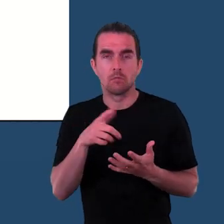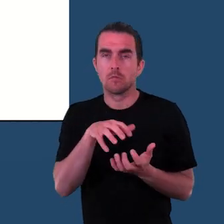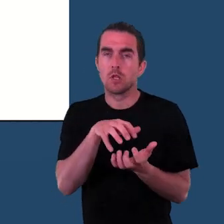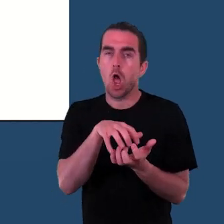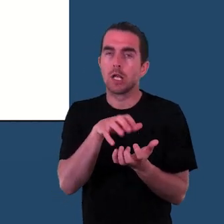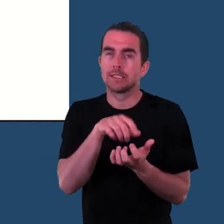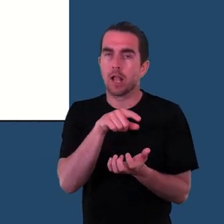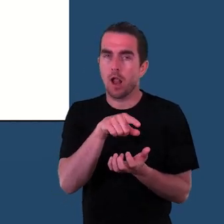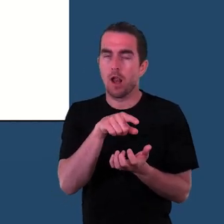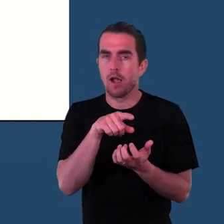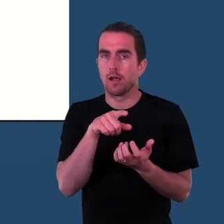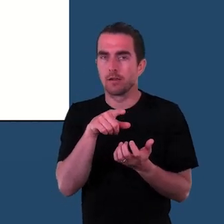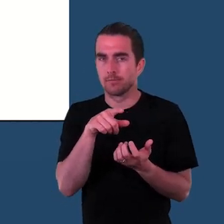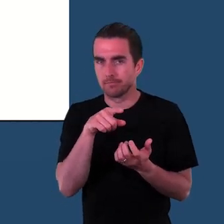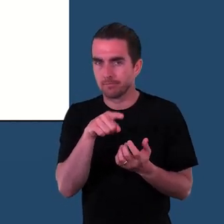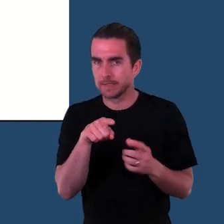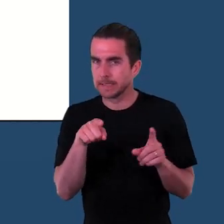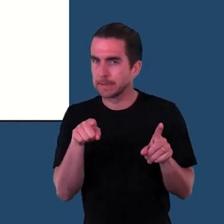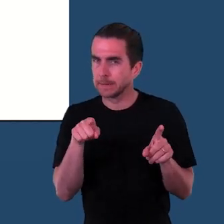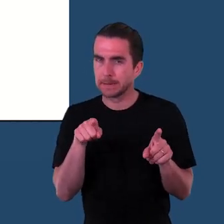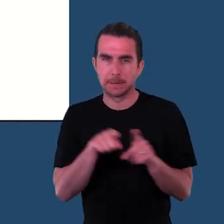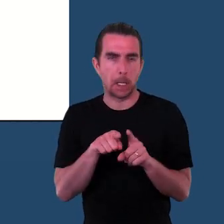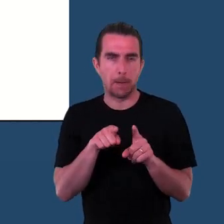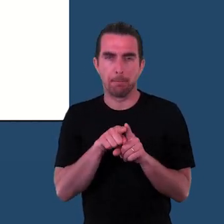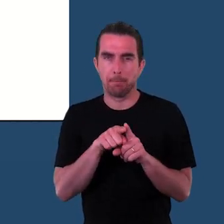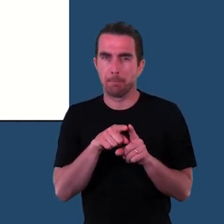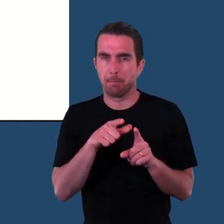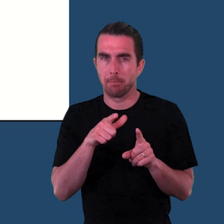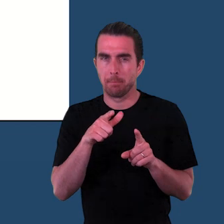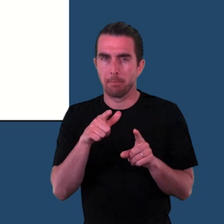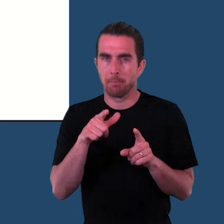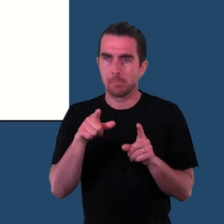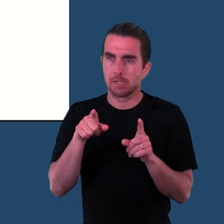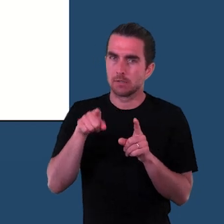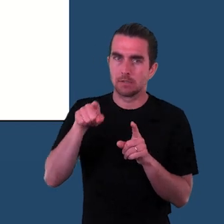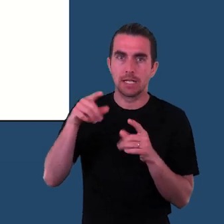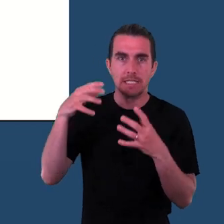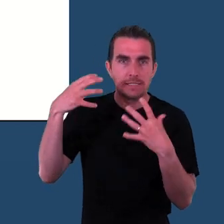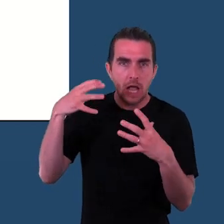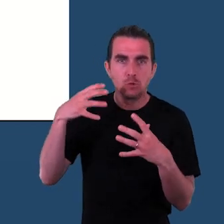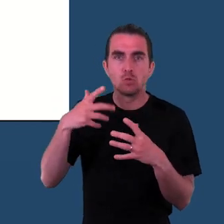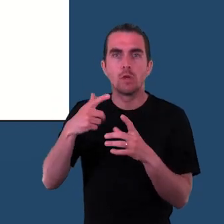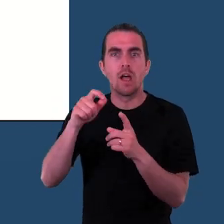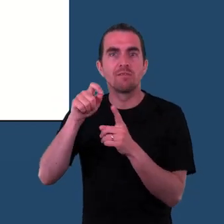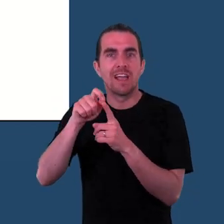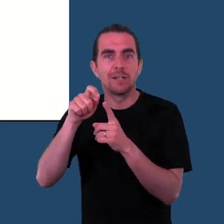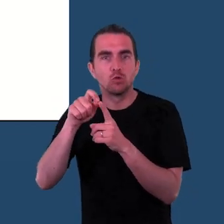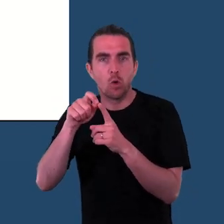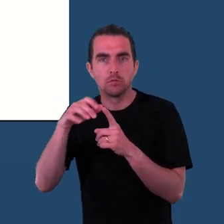But yeah, they, crocodiles are found in the same group as dinosaurs and pterosaurs.